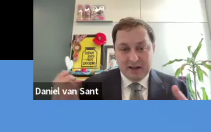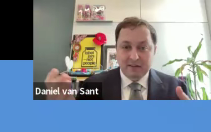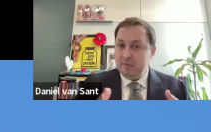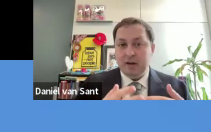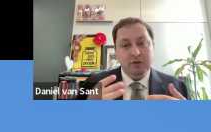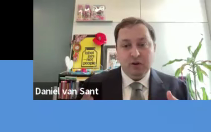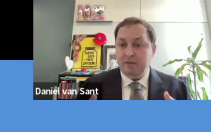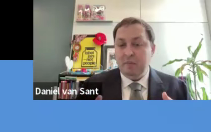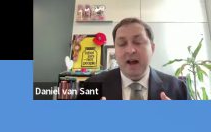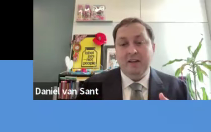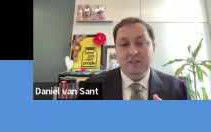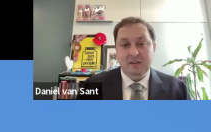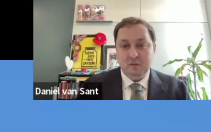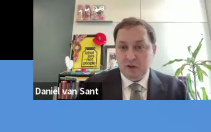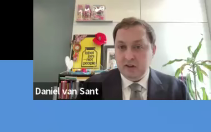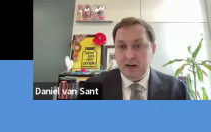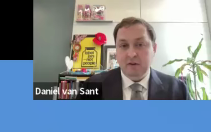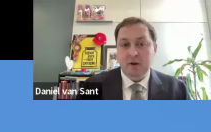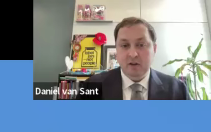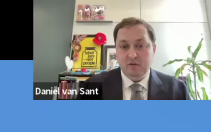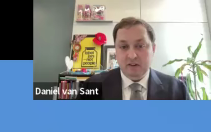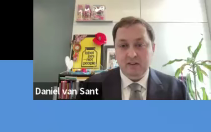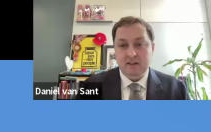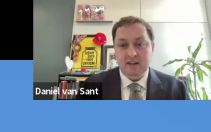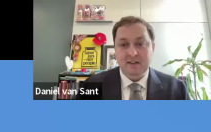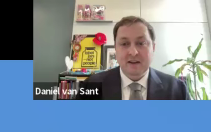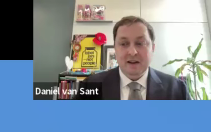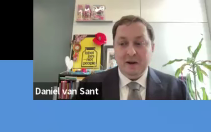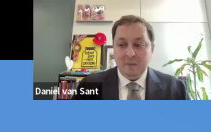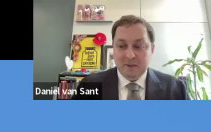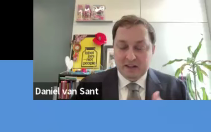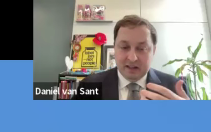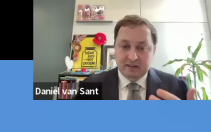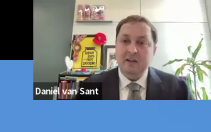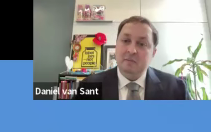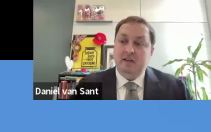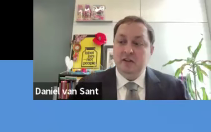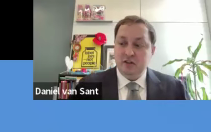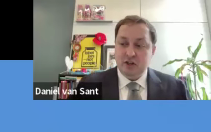but everybody who drives past this building. Everybody who visits it, it sends a message